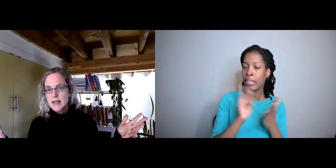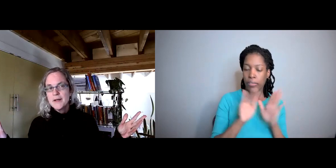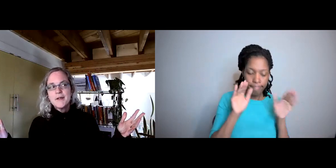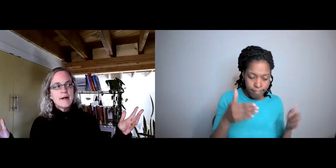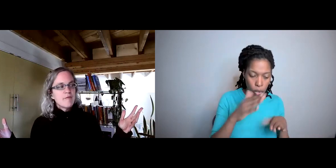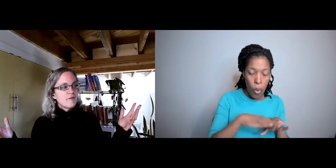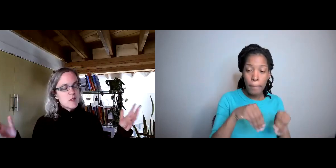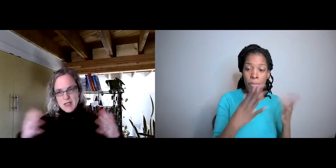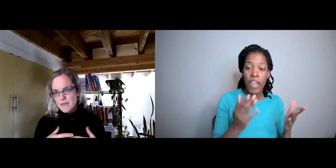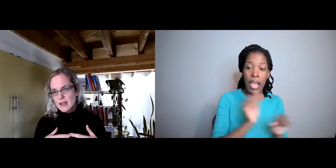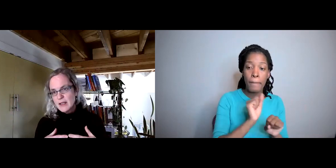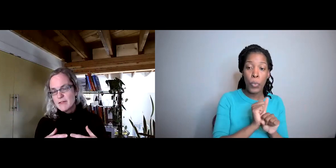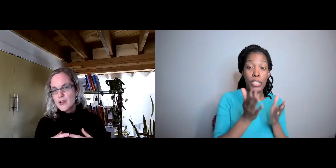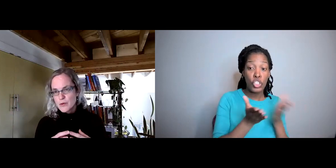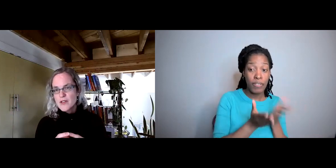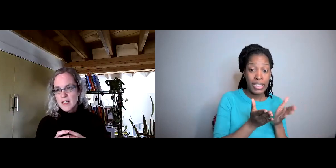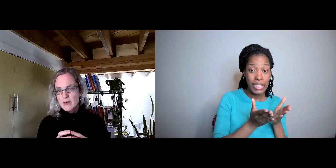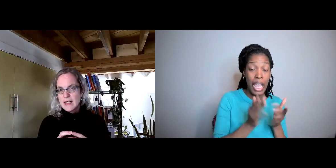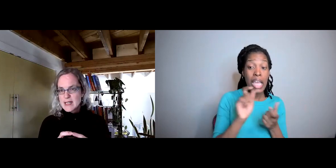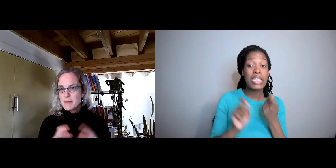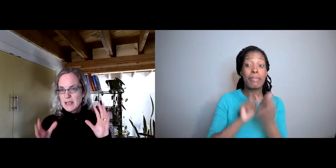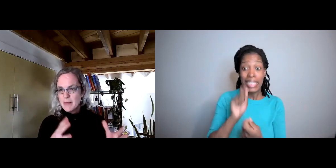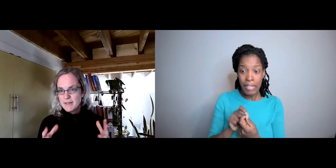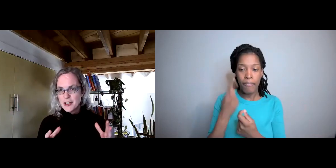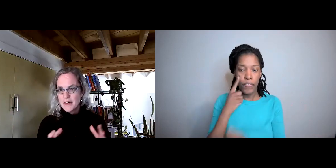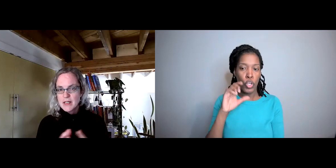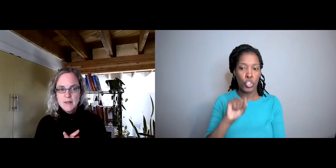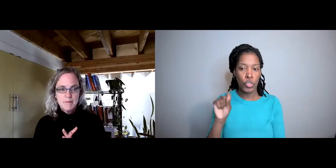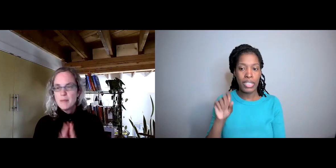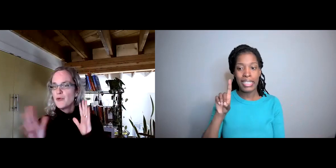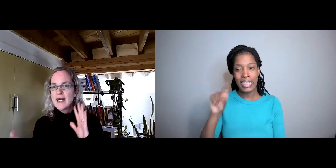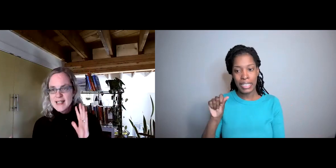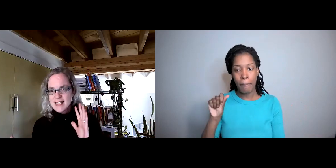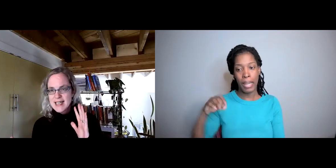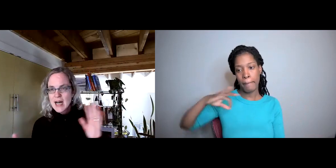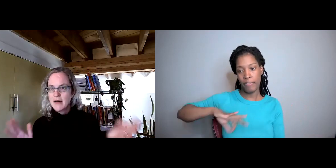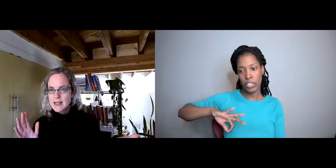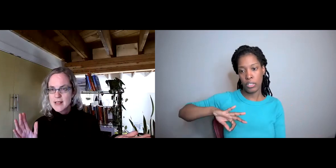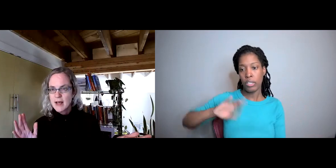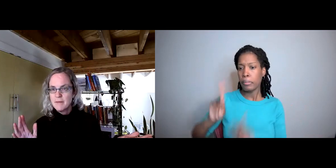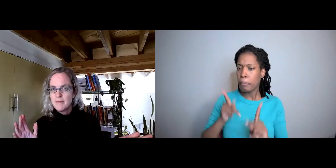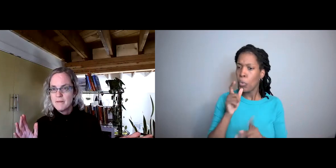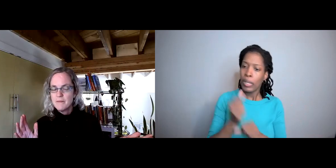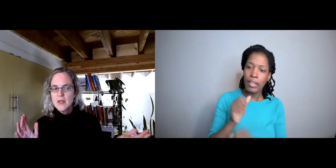Specifically for social security disability beneficiaries, people who get SSDI or SSI.